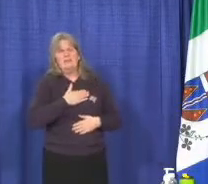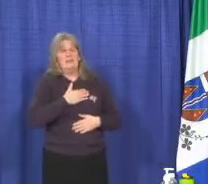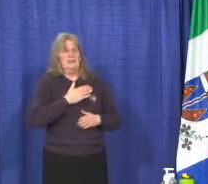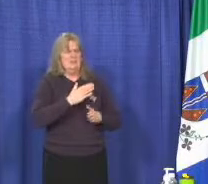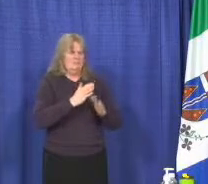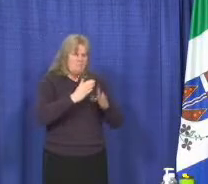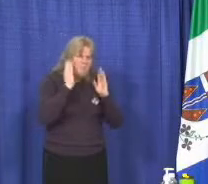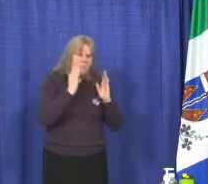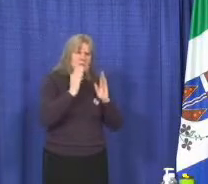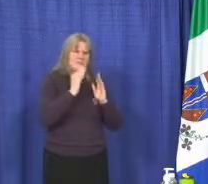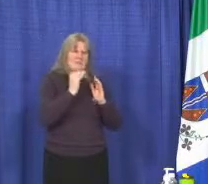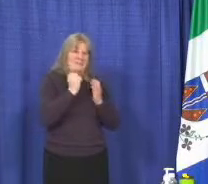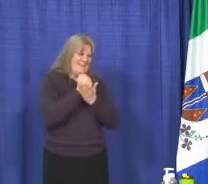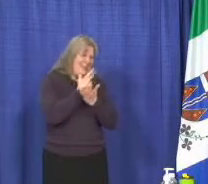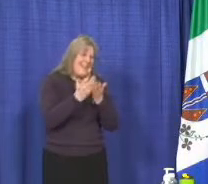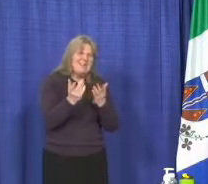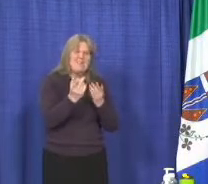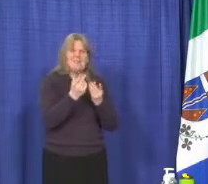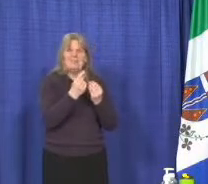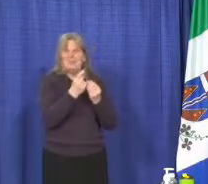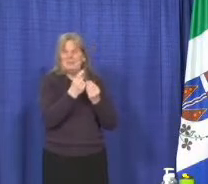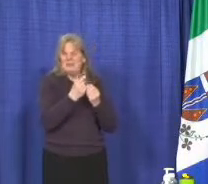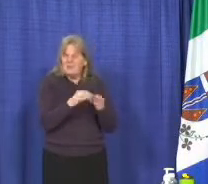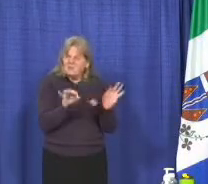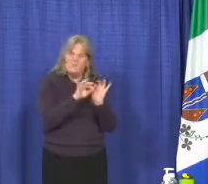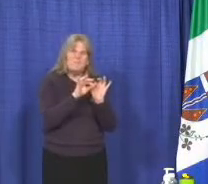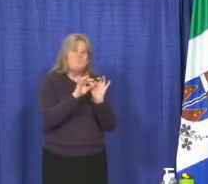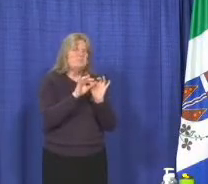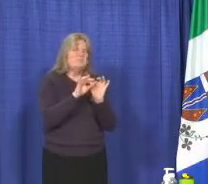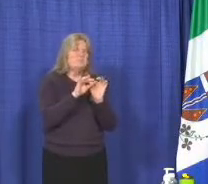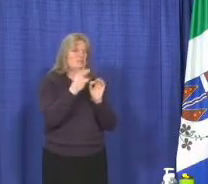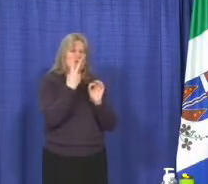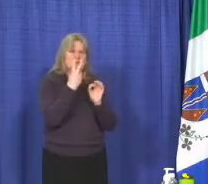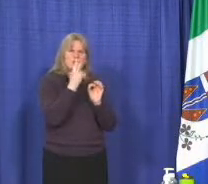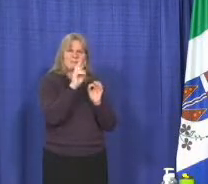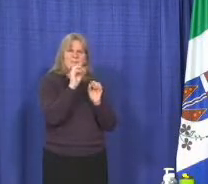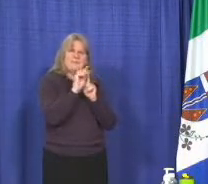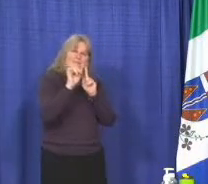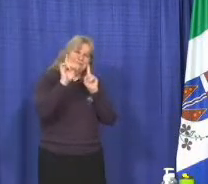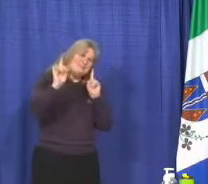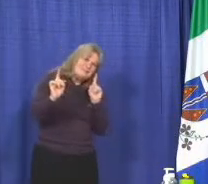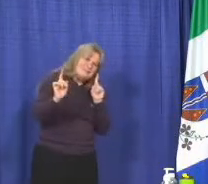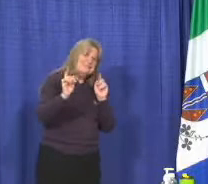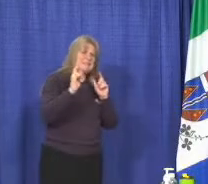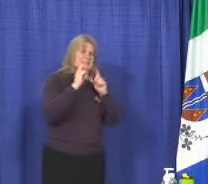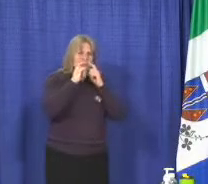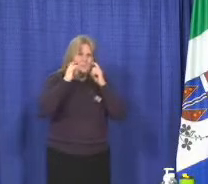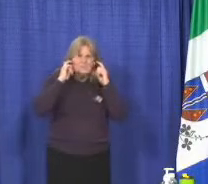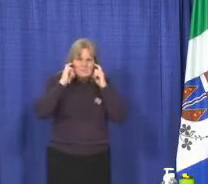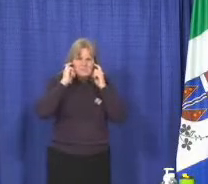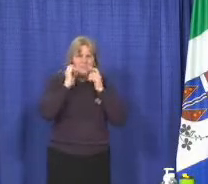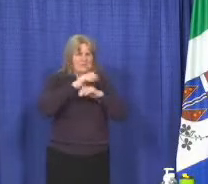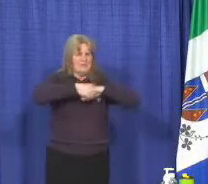extra vigilant and maintain at the Baltimore metre distance,